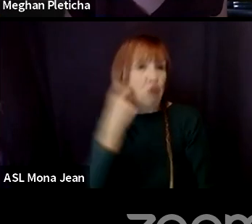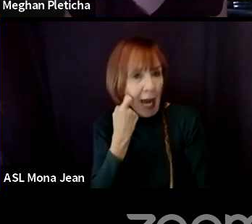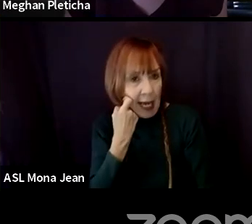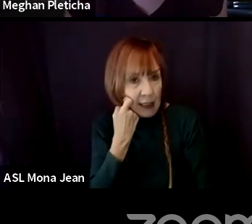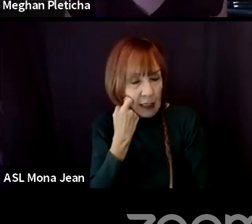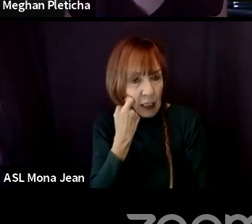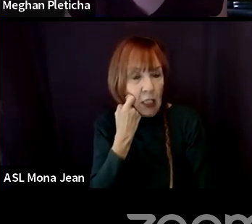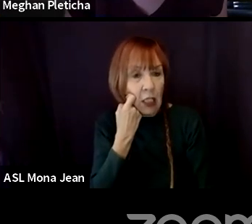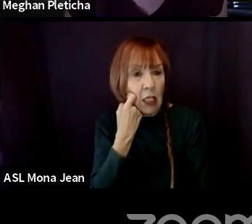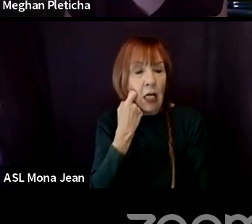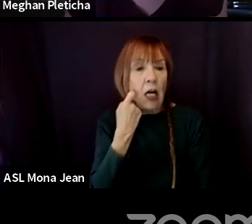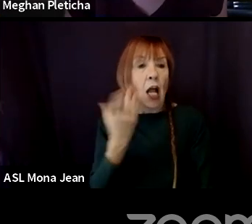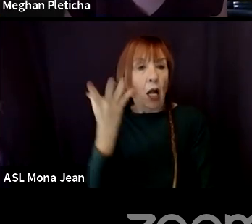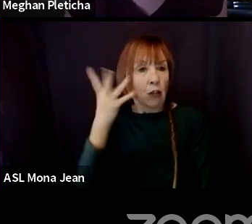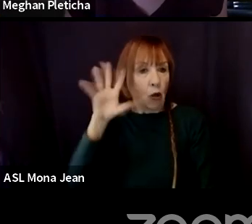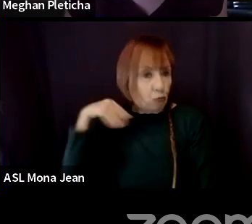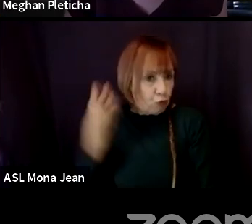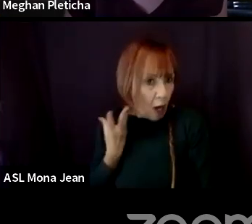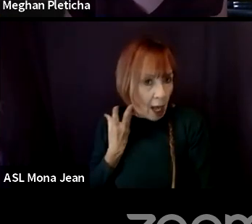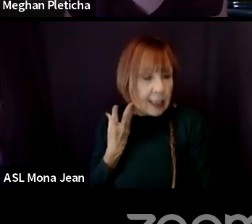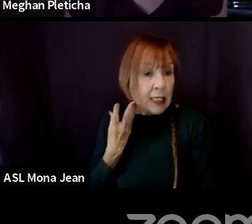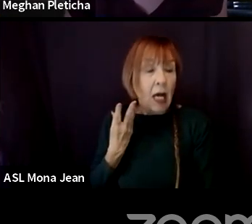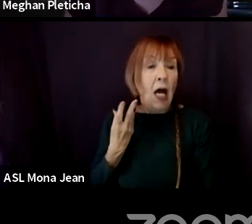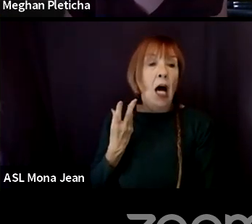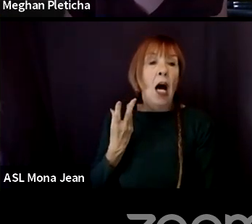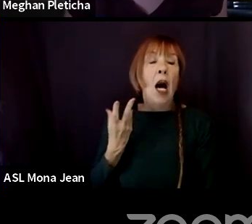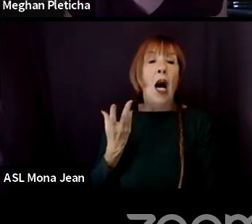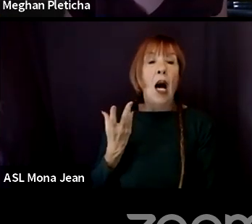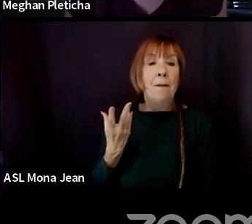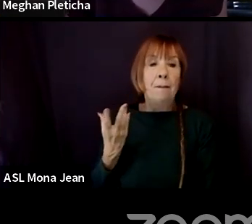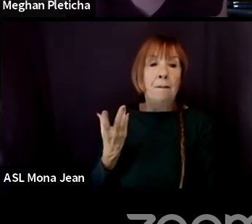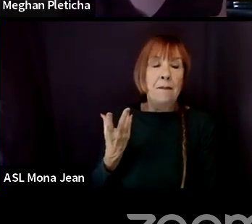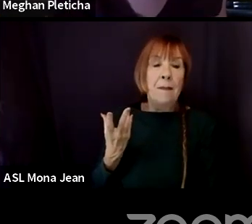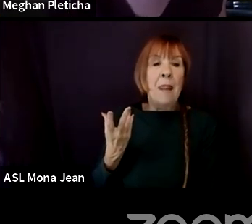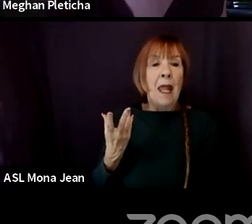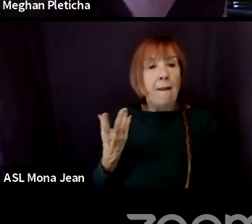class territory like, race and disability,